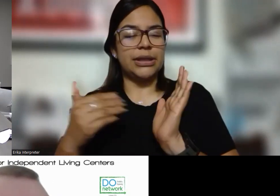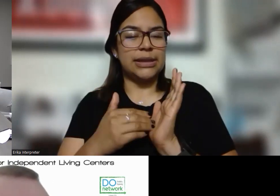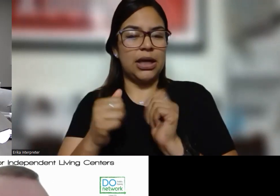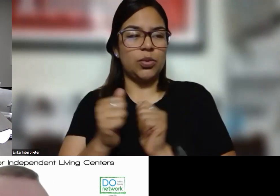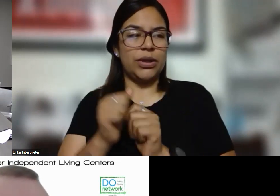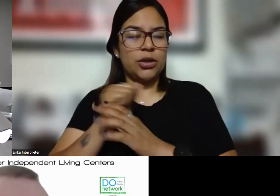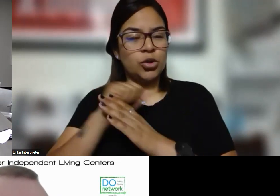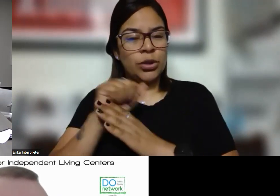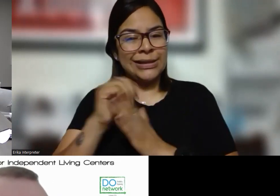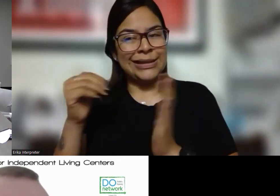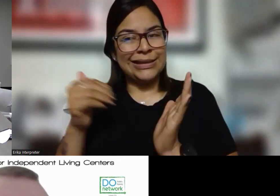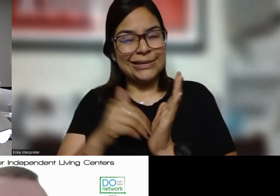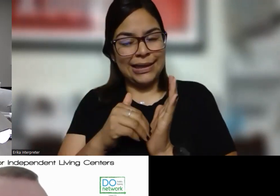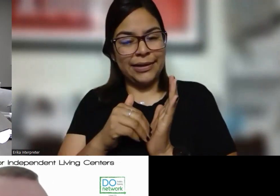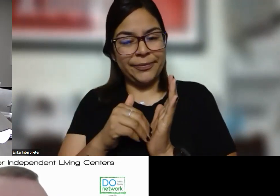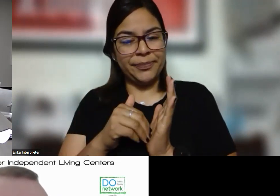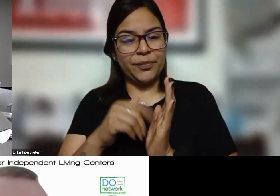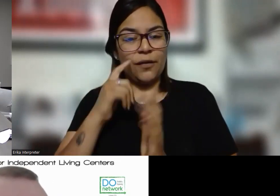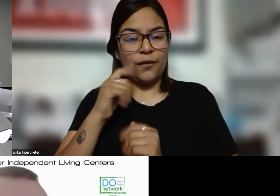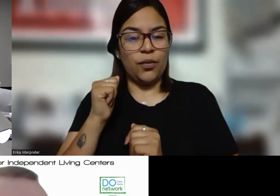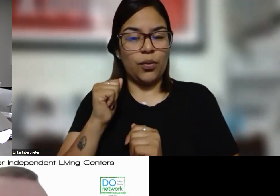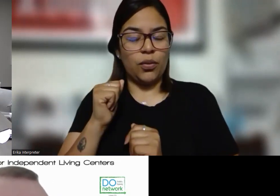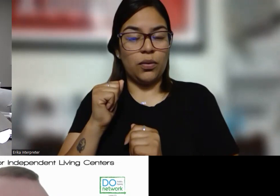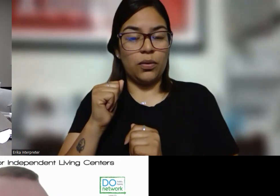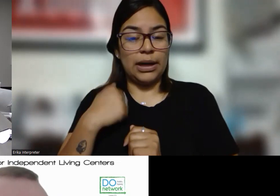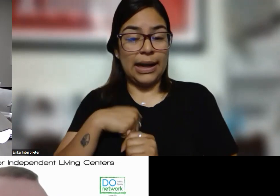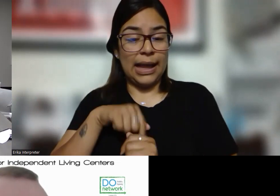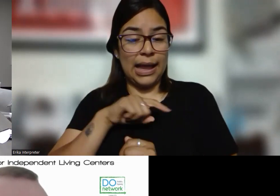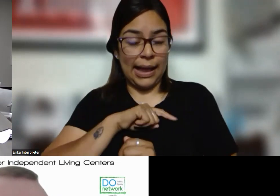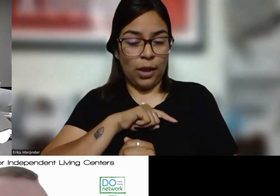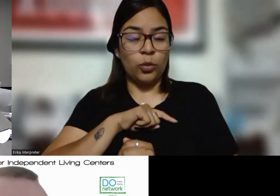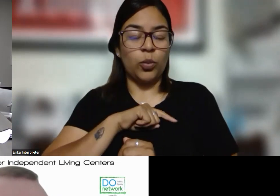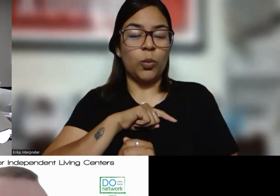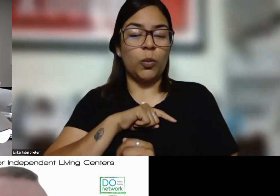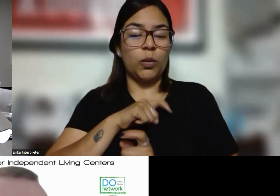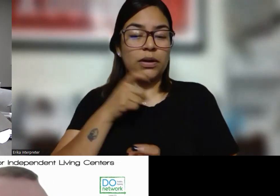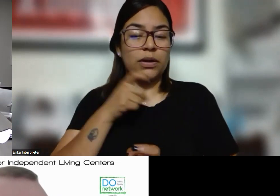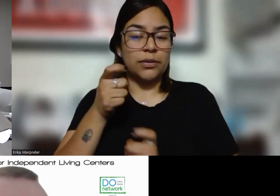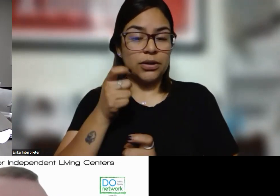assistance for our executive directors so uh we'll be scheduling executive director